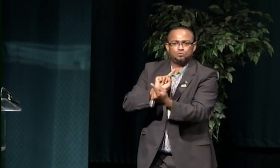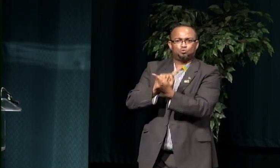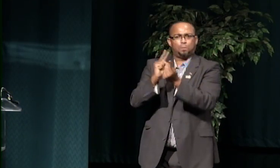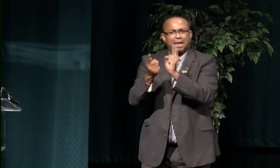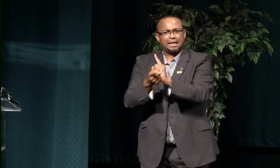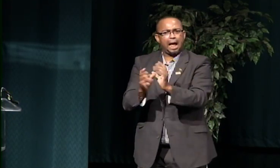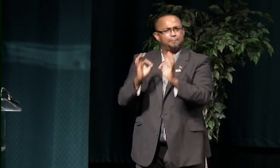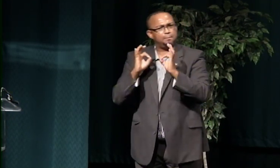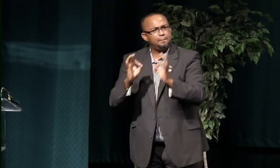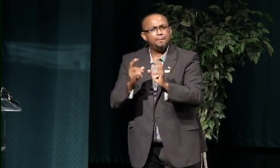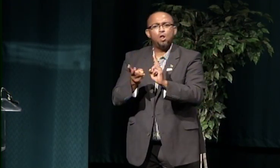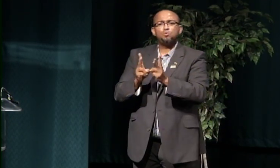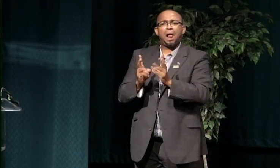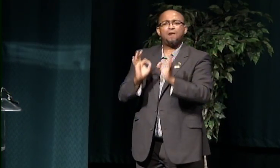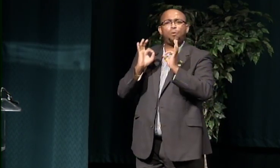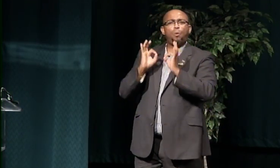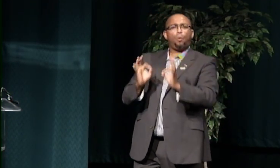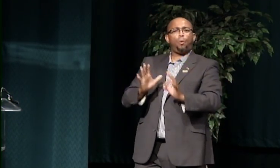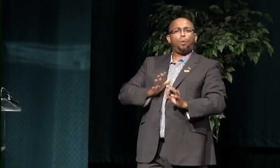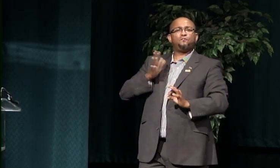We're still working to make changes